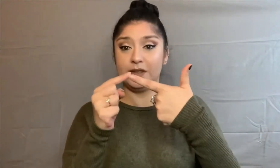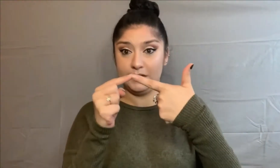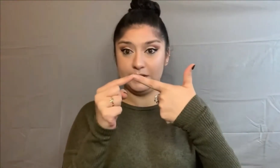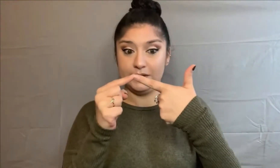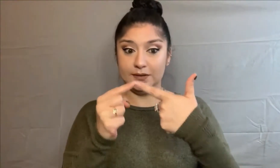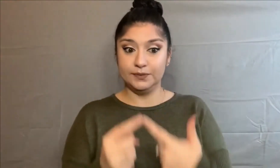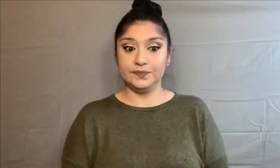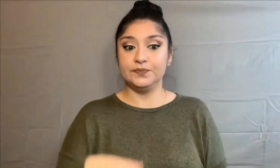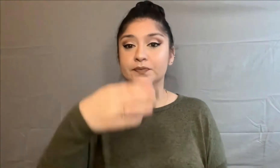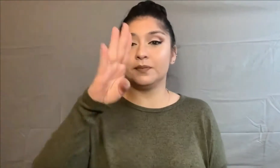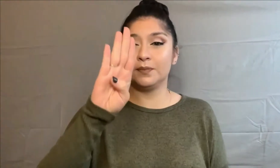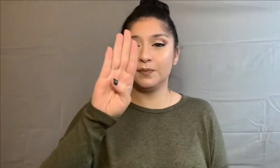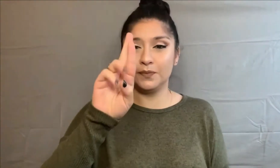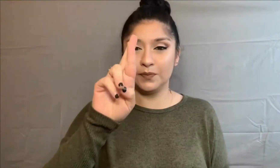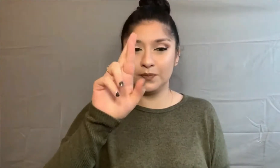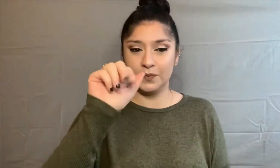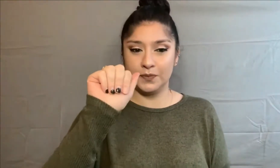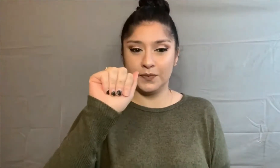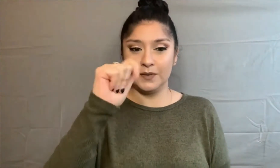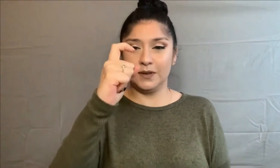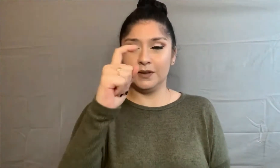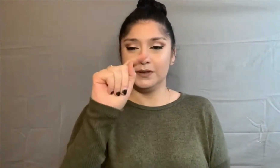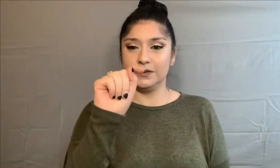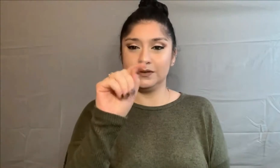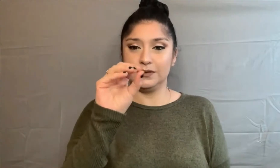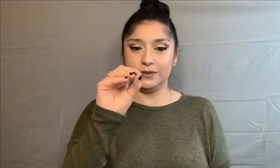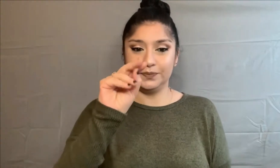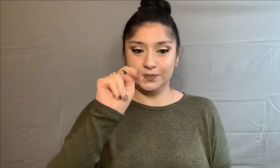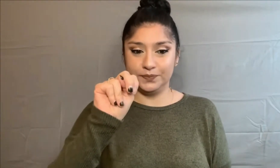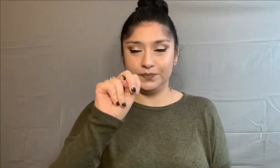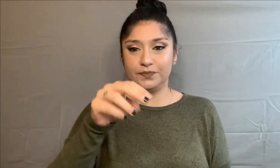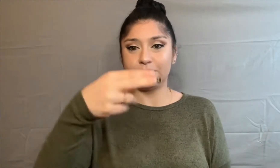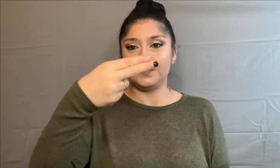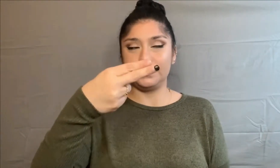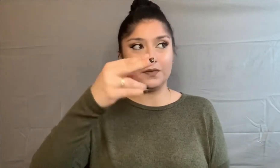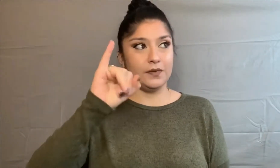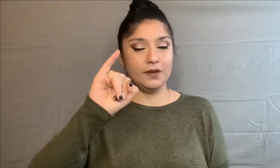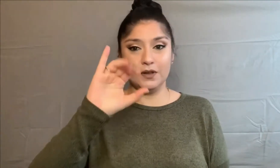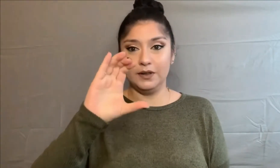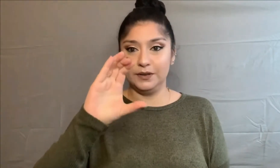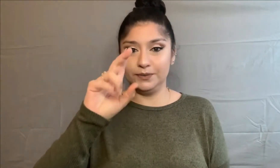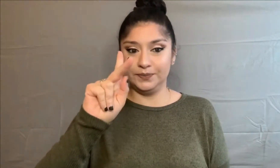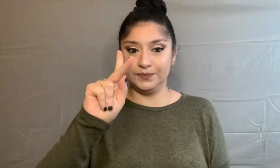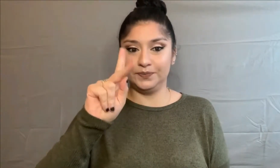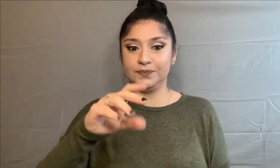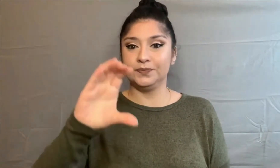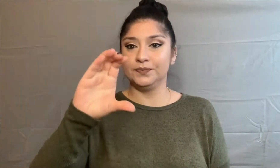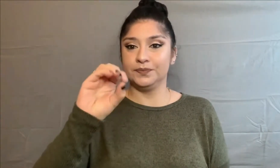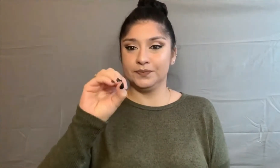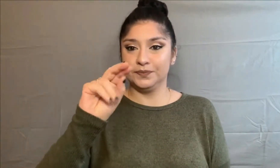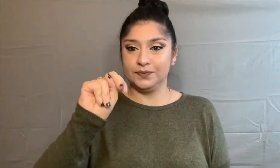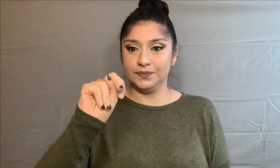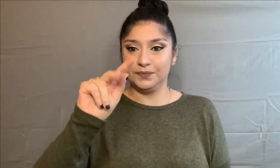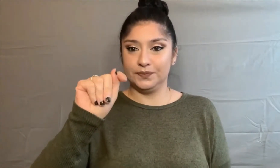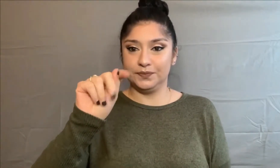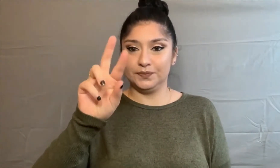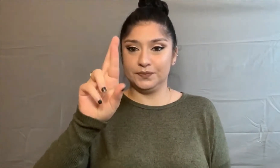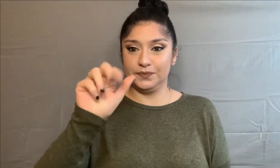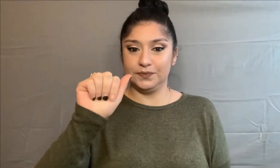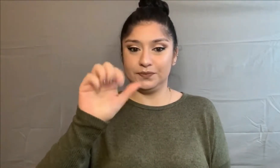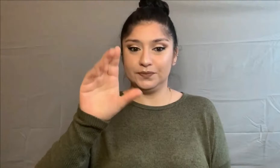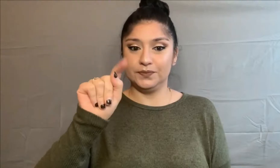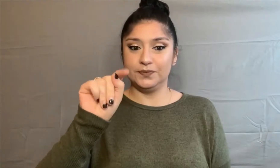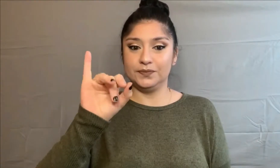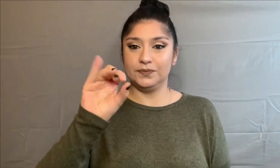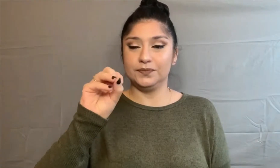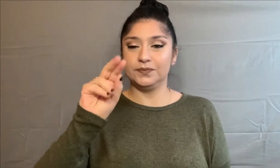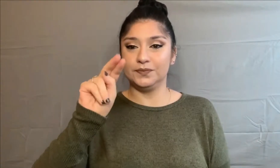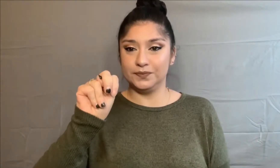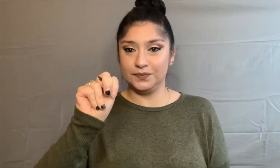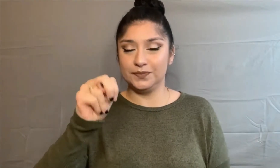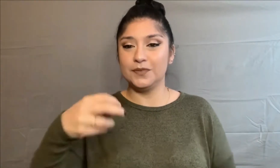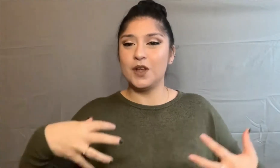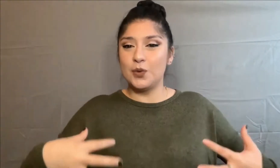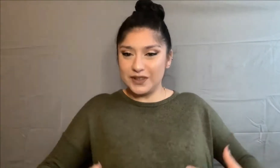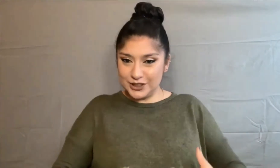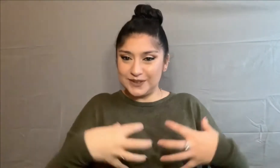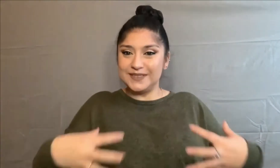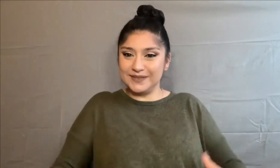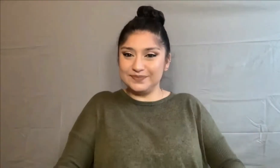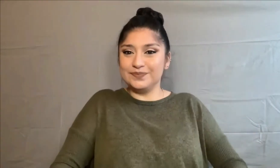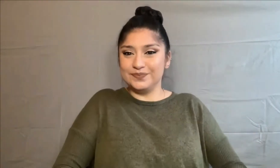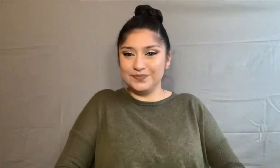Now we will discuss Braxton Hicks contractions.